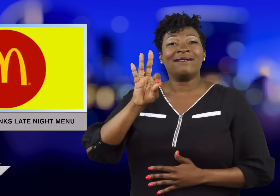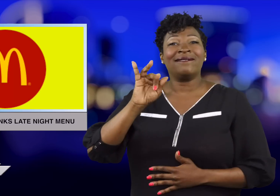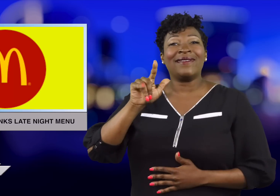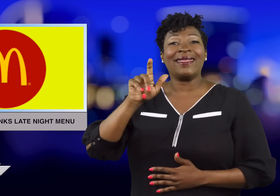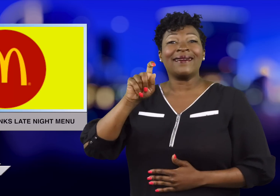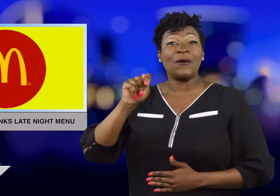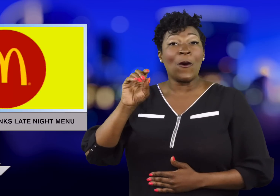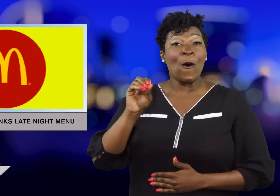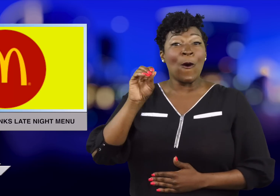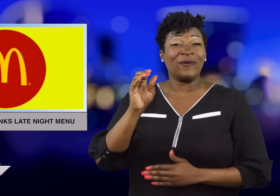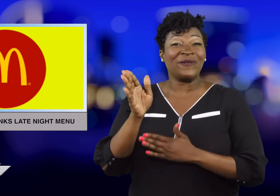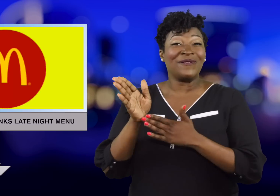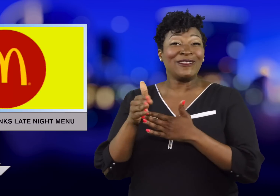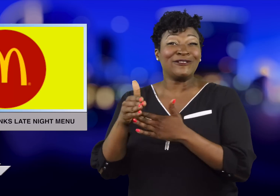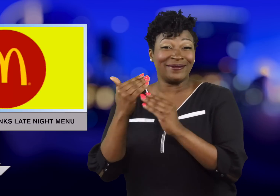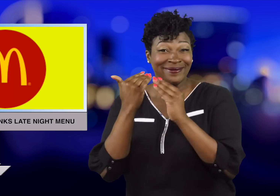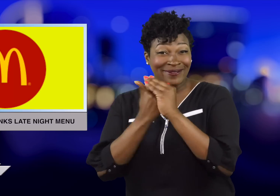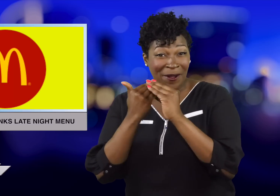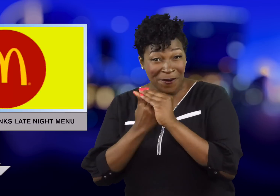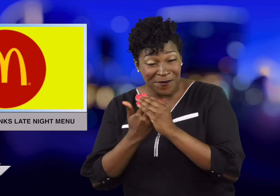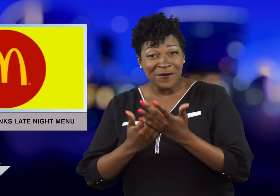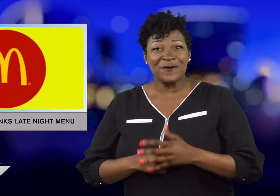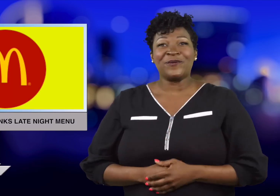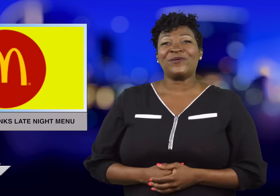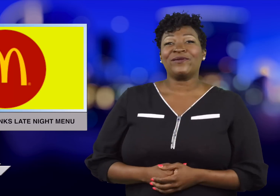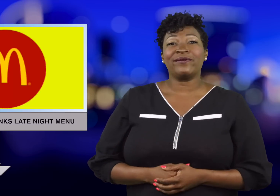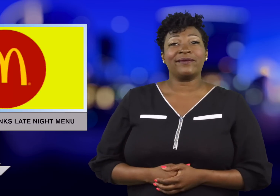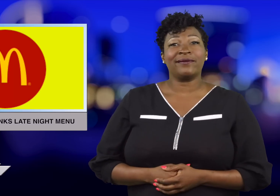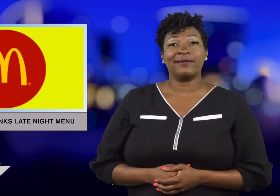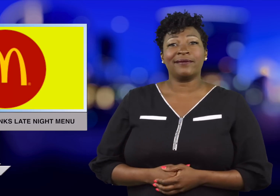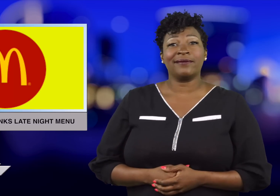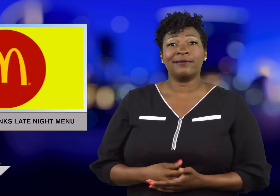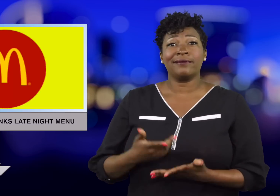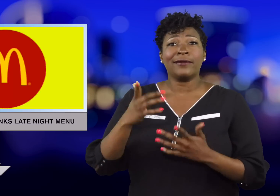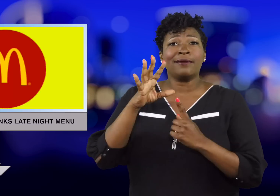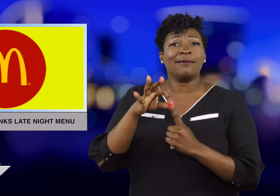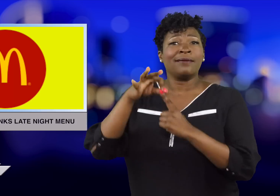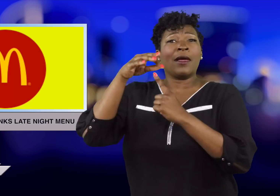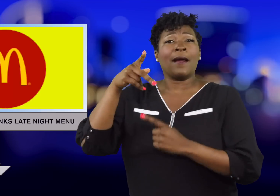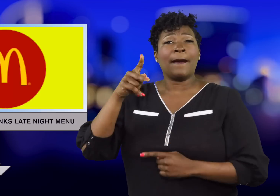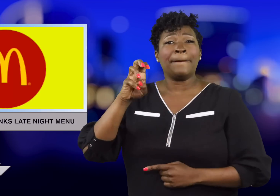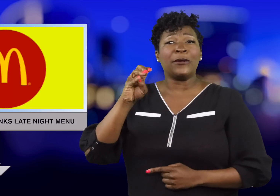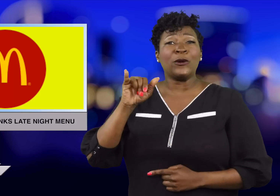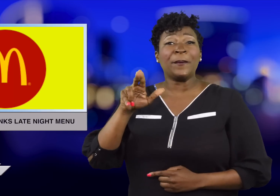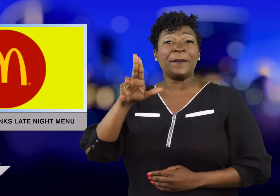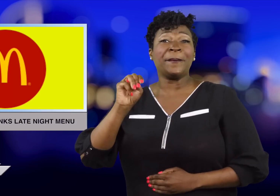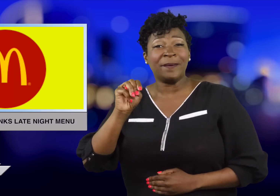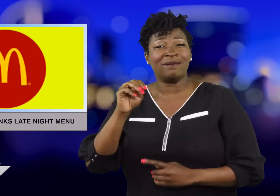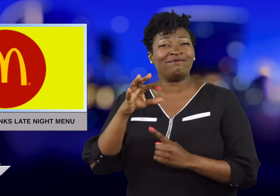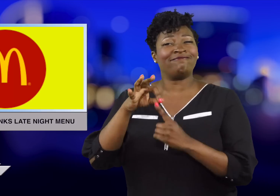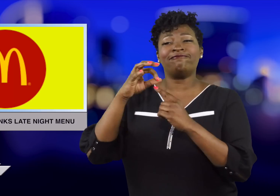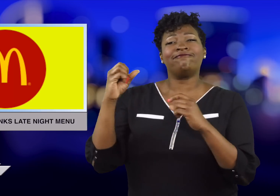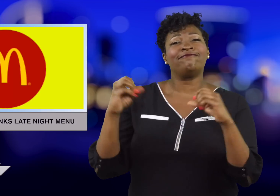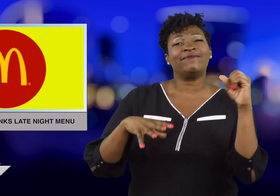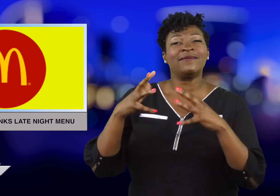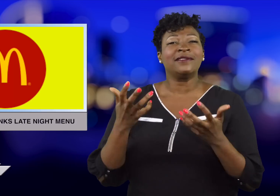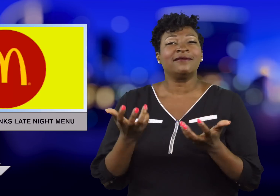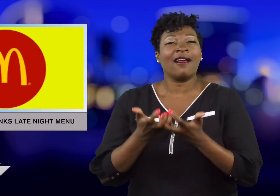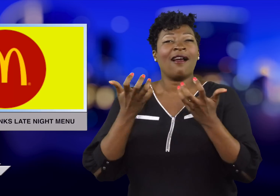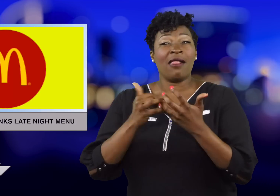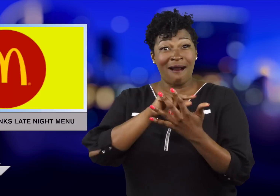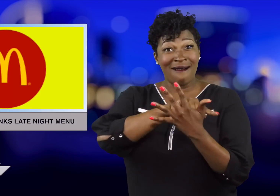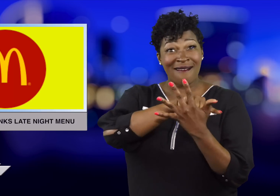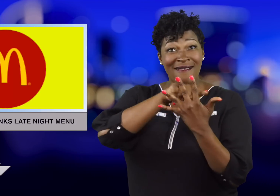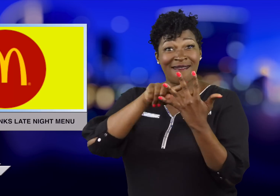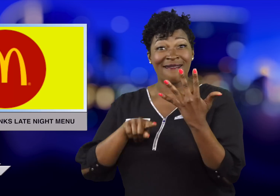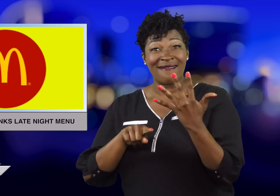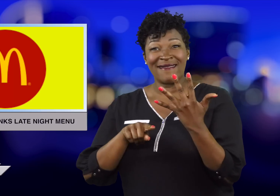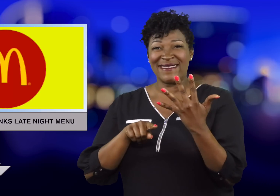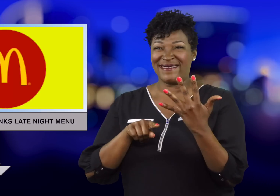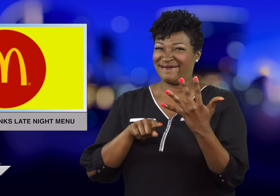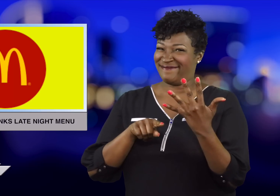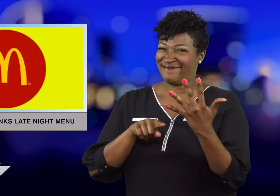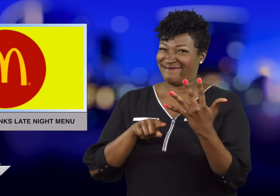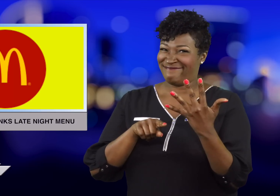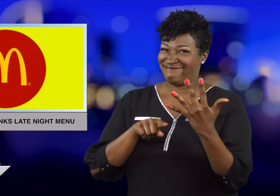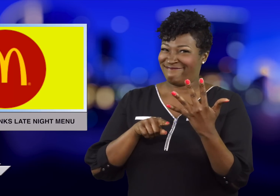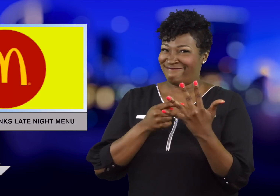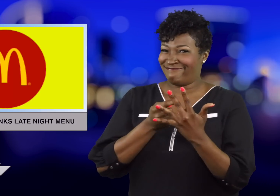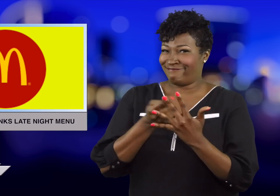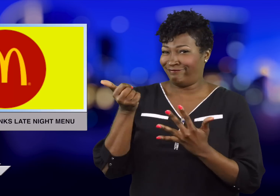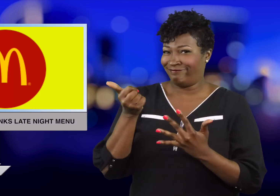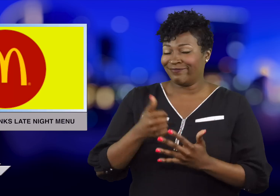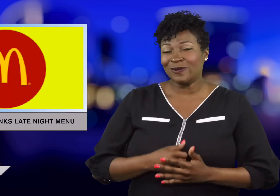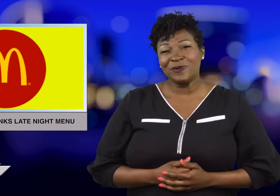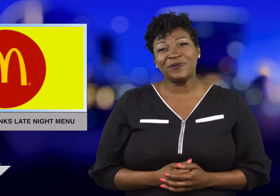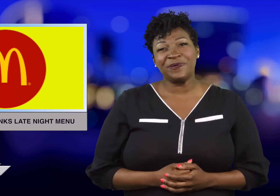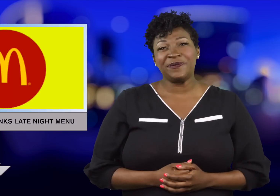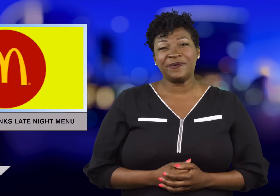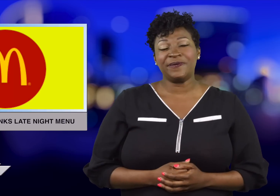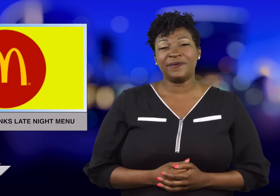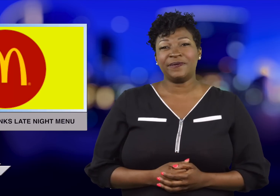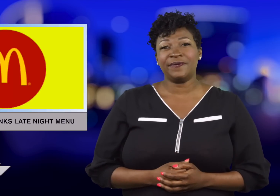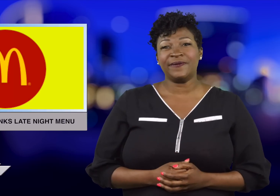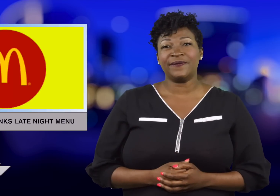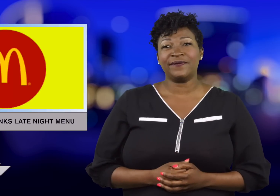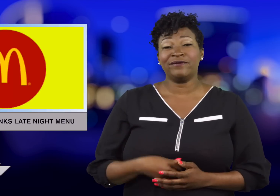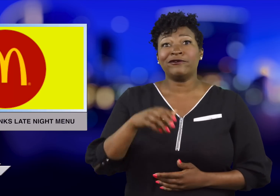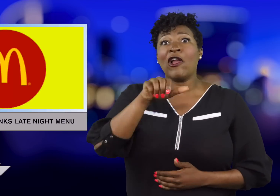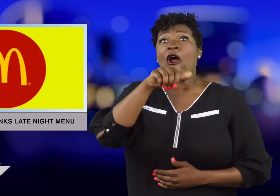filet-o-fish and premium salads.